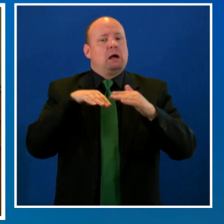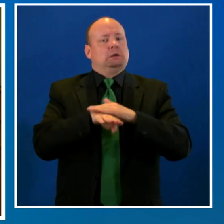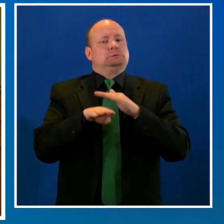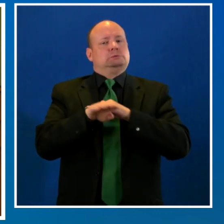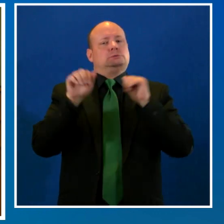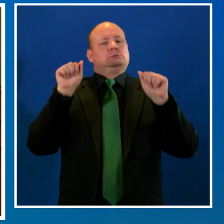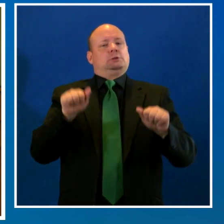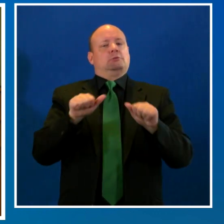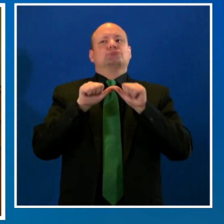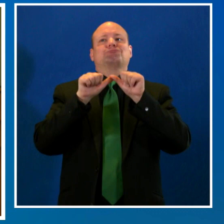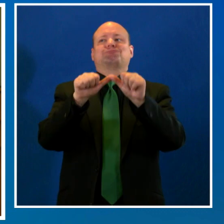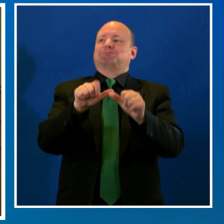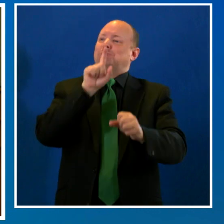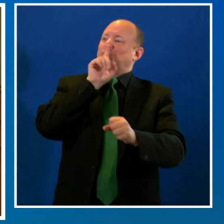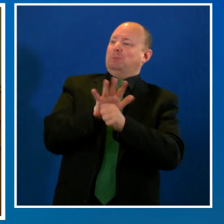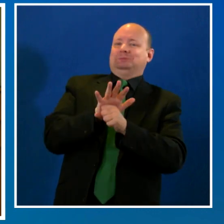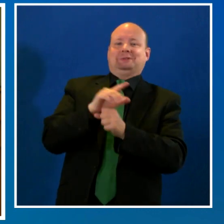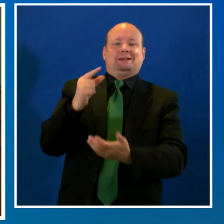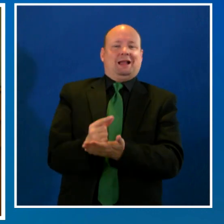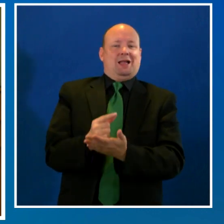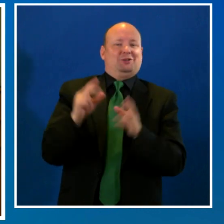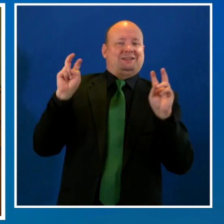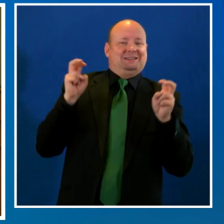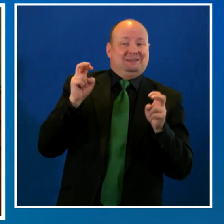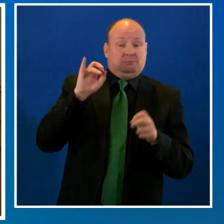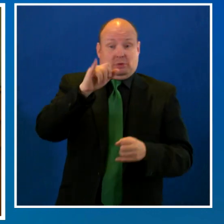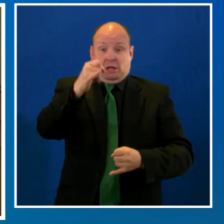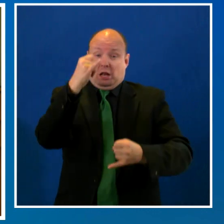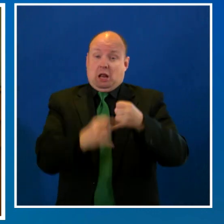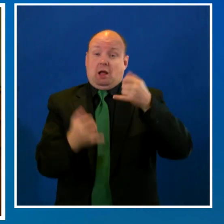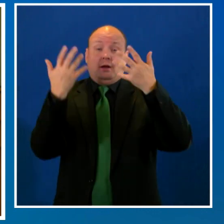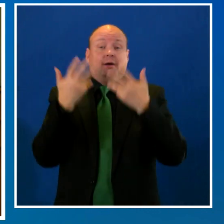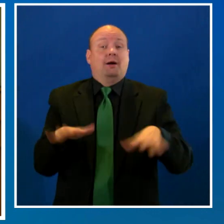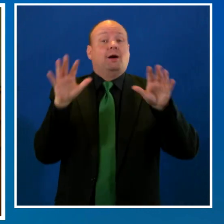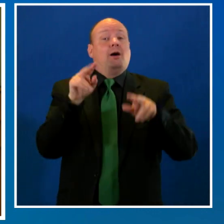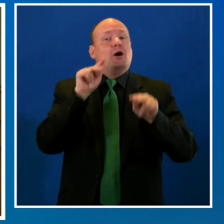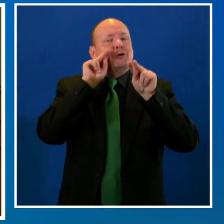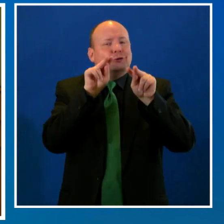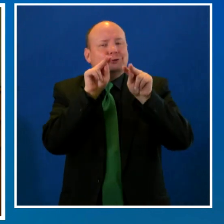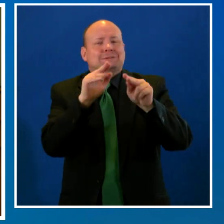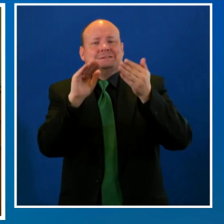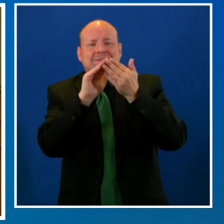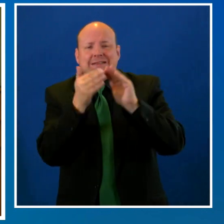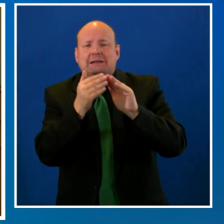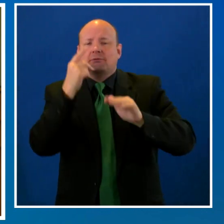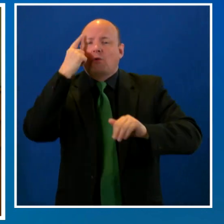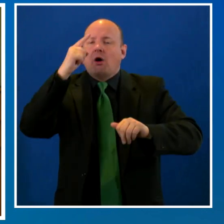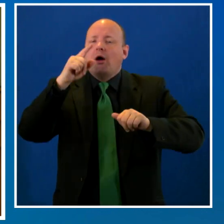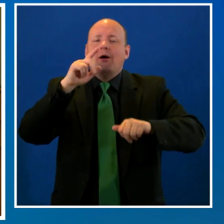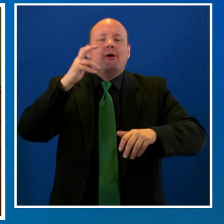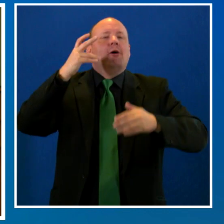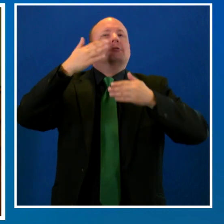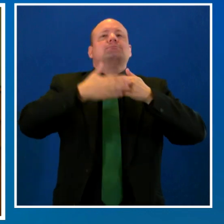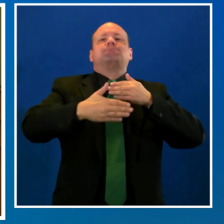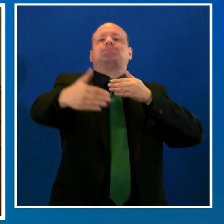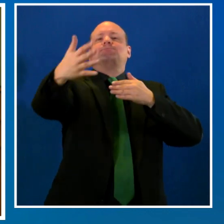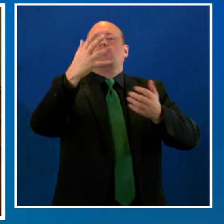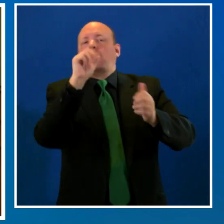And finally, as we look toward our City's long term economic recovery, more support is on the way.